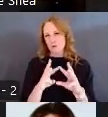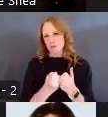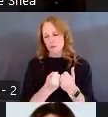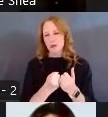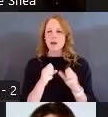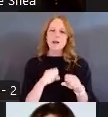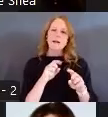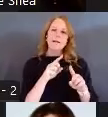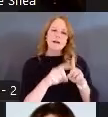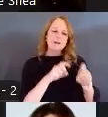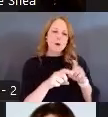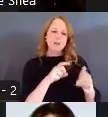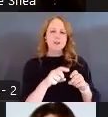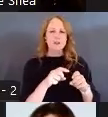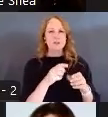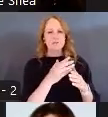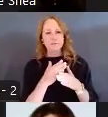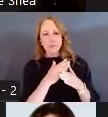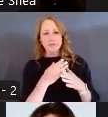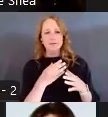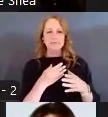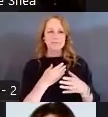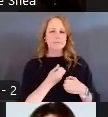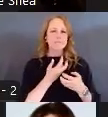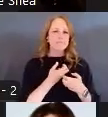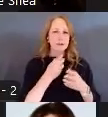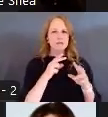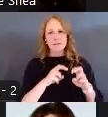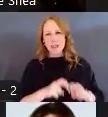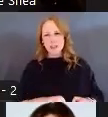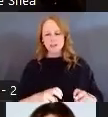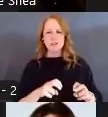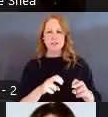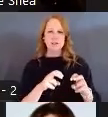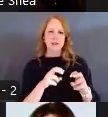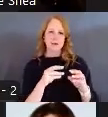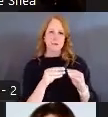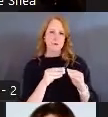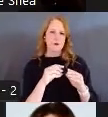and share reflections and really dig into today's topic in more depth with um Susan and Gillian. Um